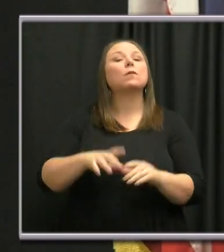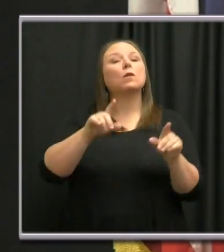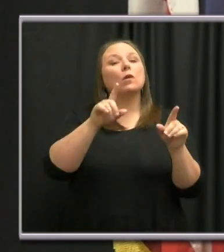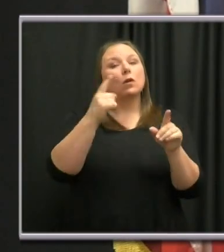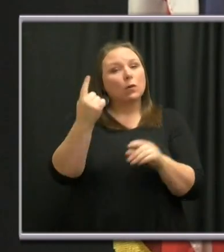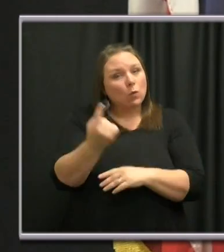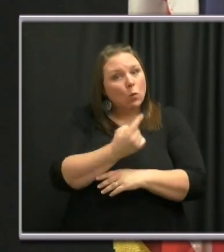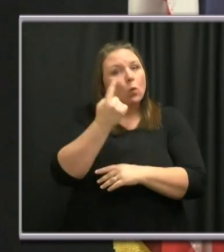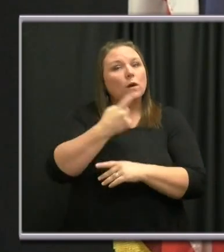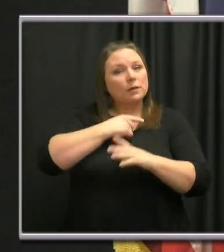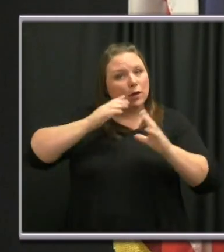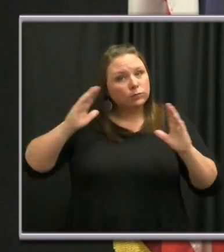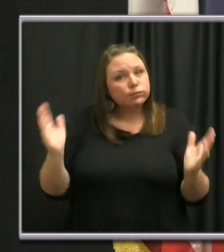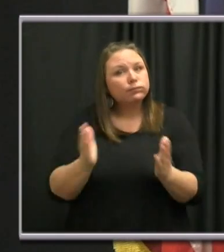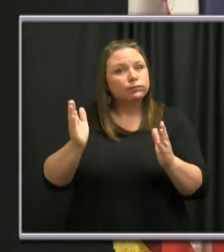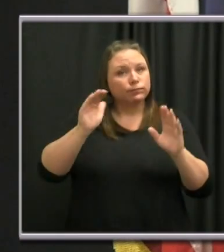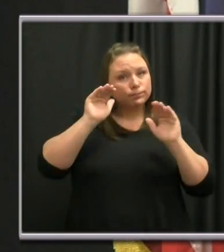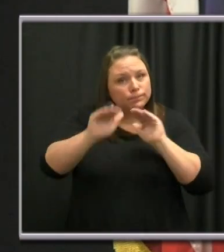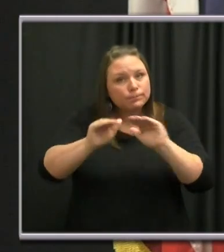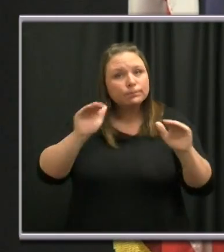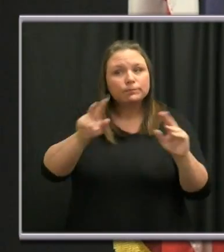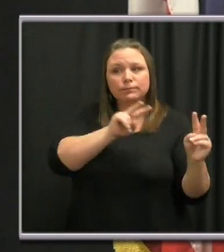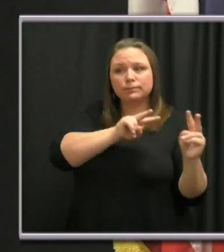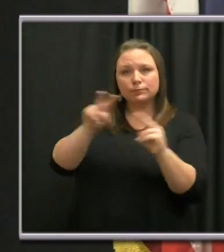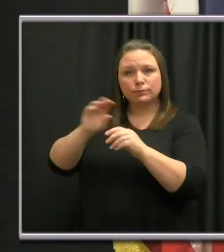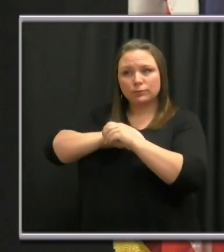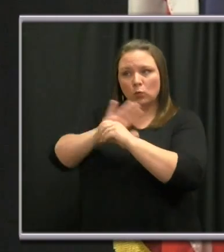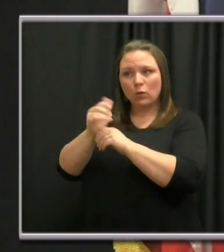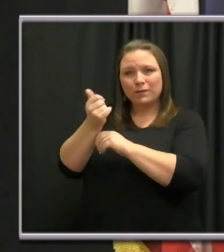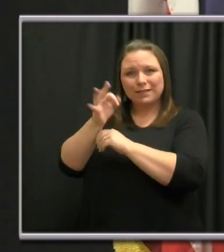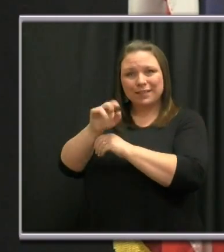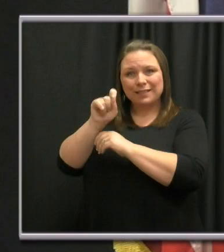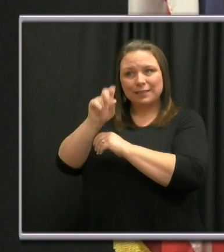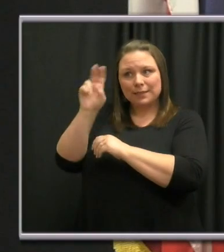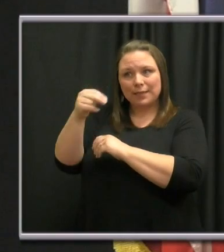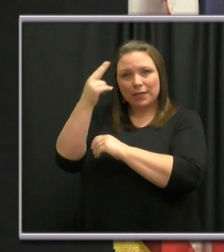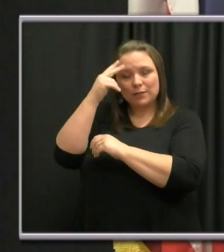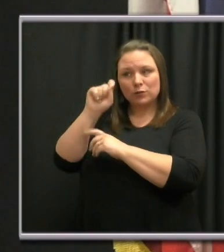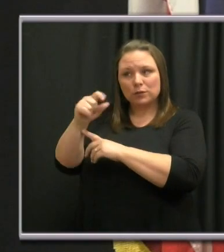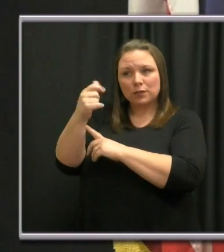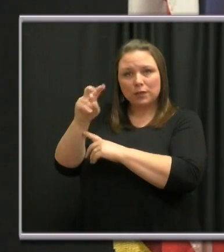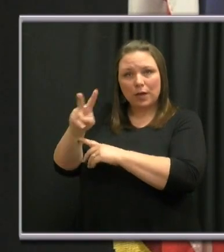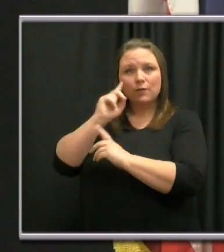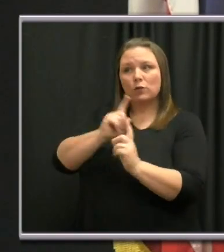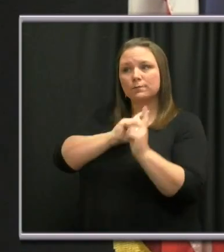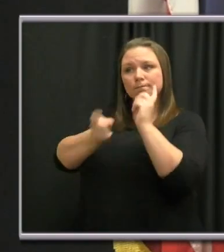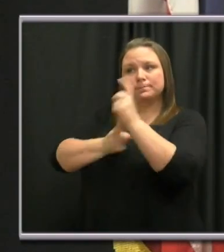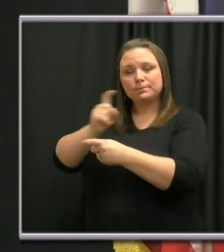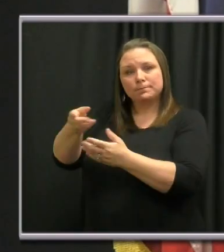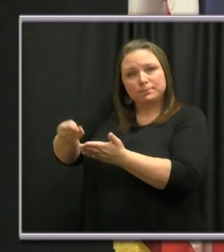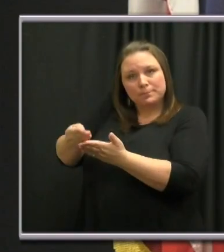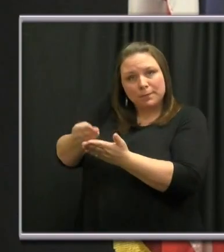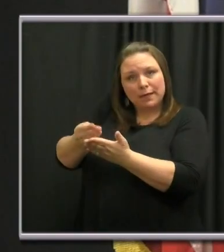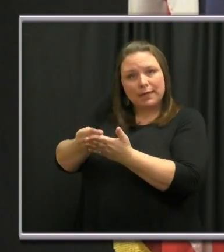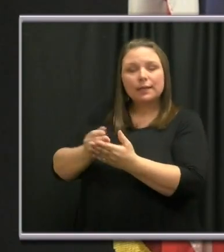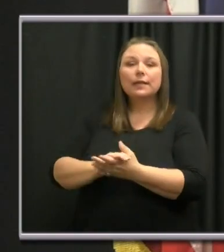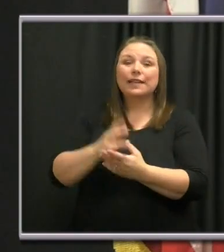APP. NOW IS ALWAYS ALREADY IN URGE EVERYONE TO VISIT CODE